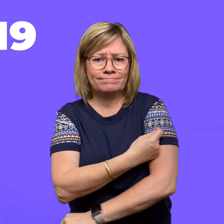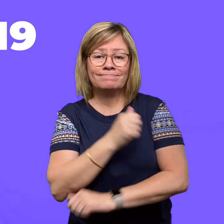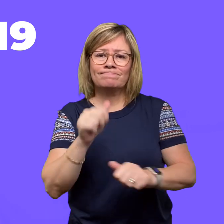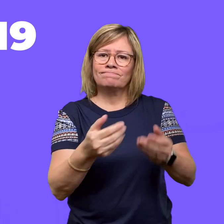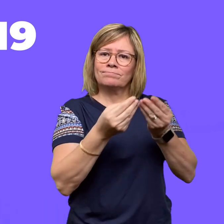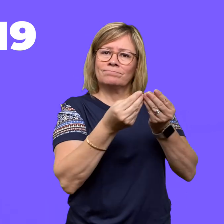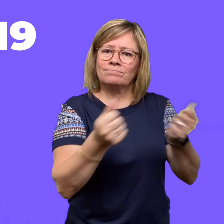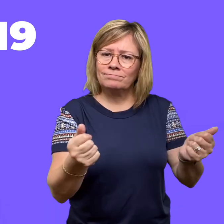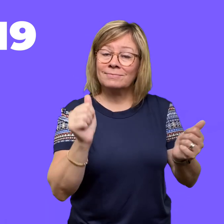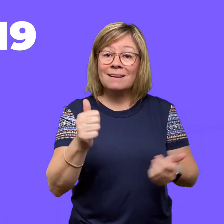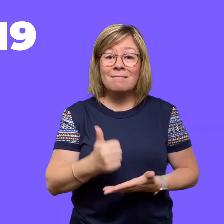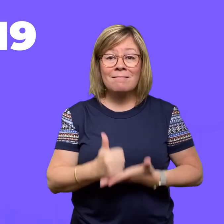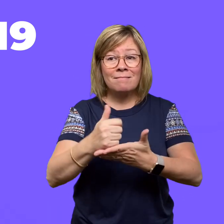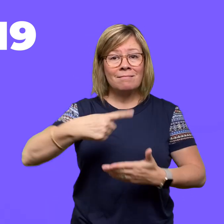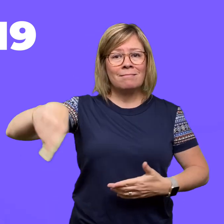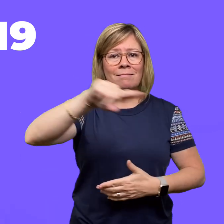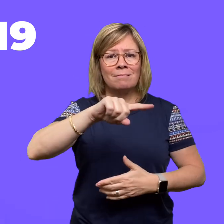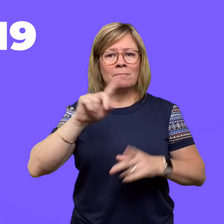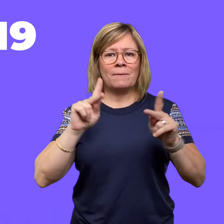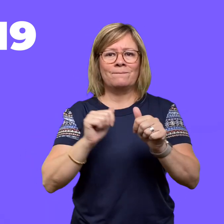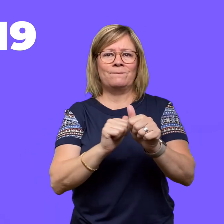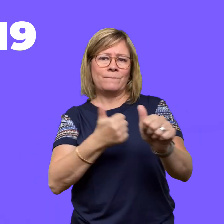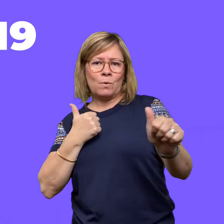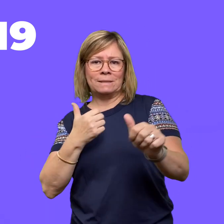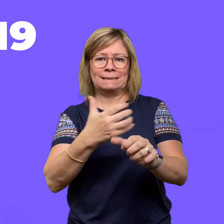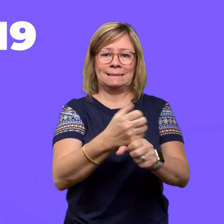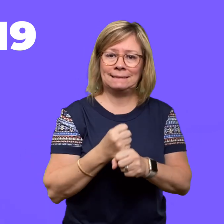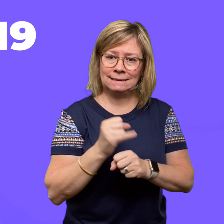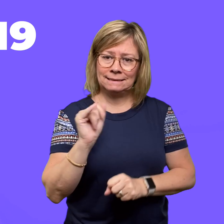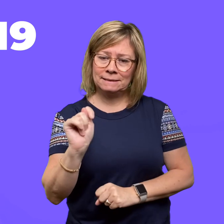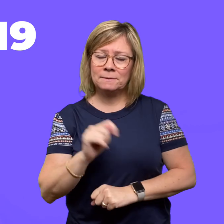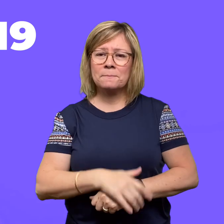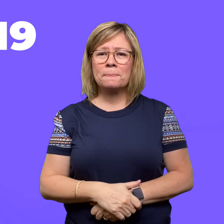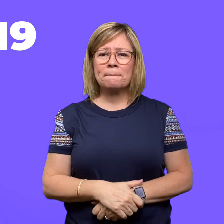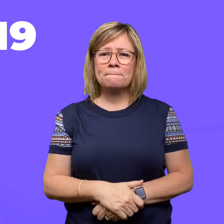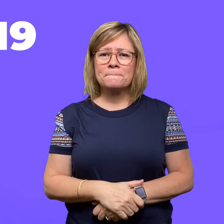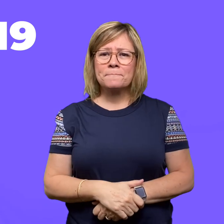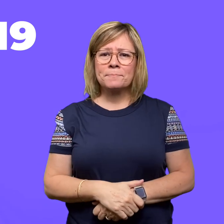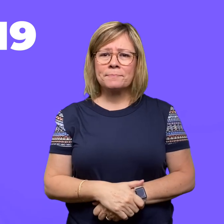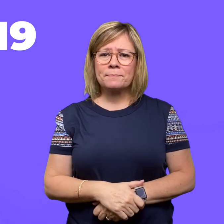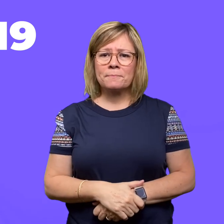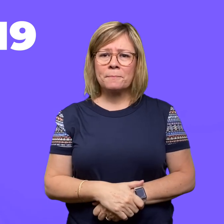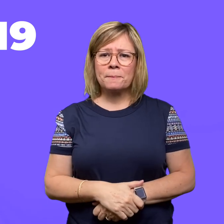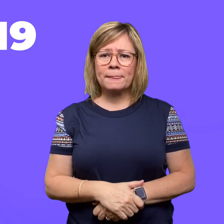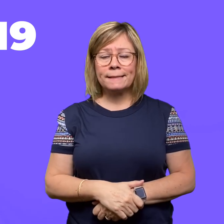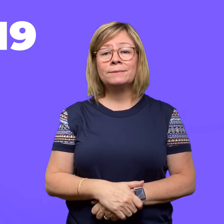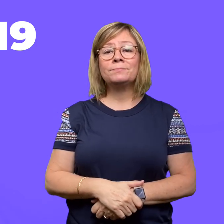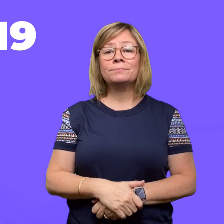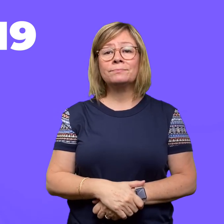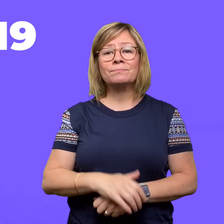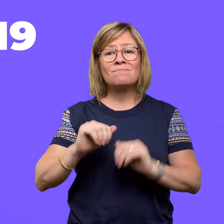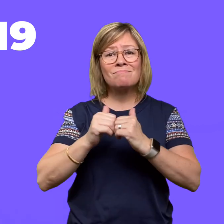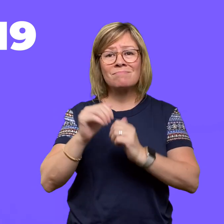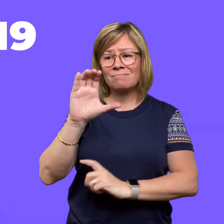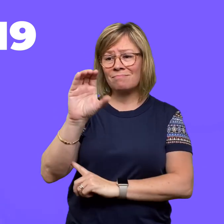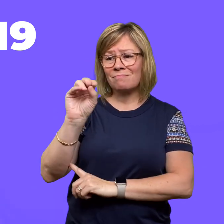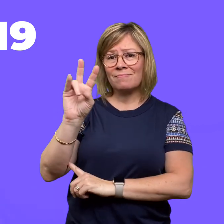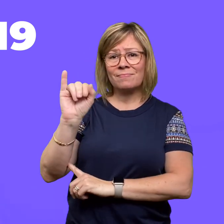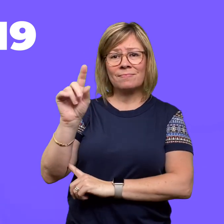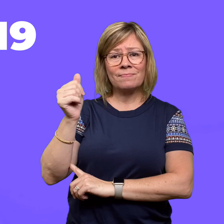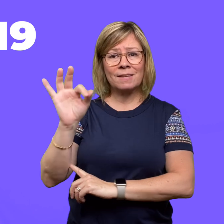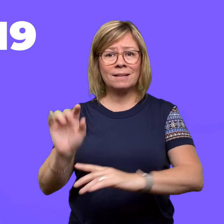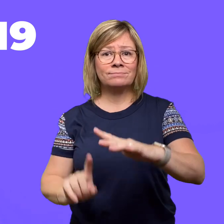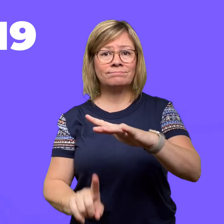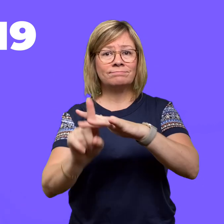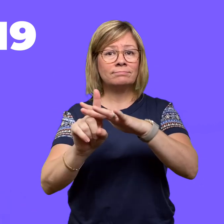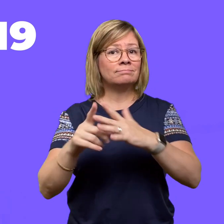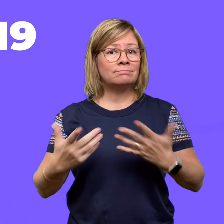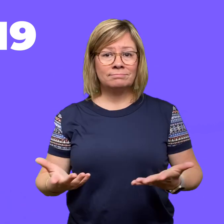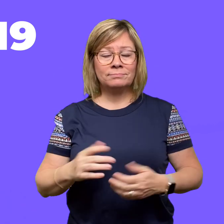looking for a vaccination to help people avoid getting it. So how did the term